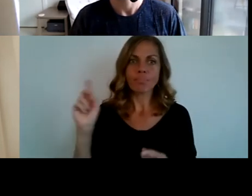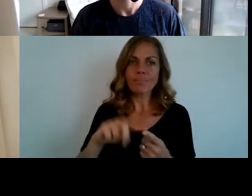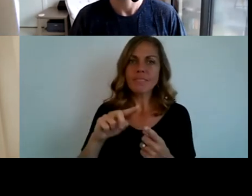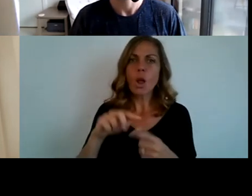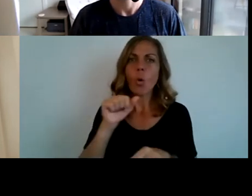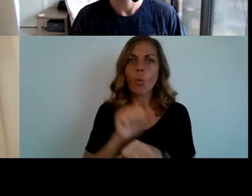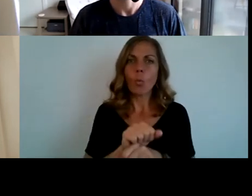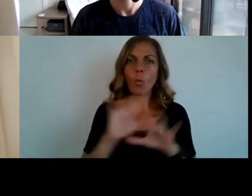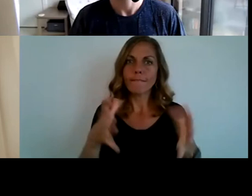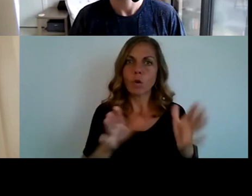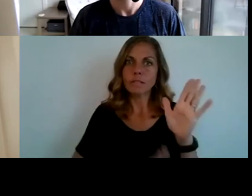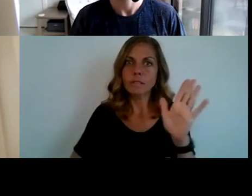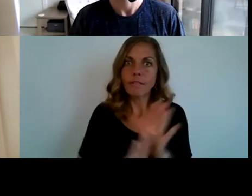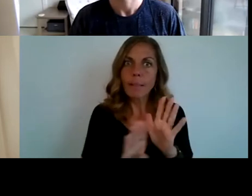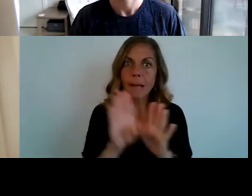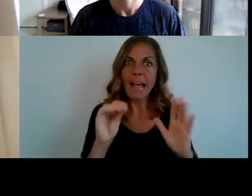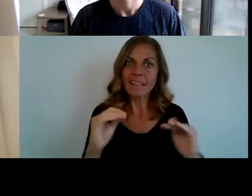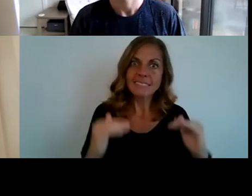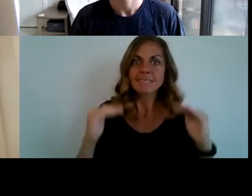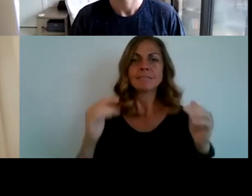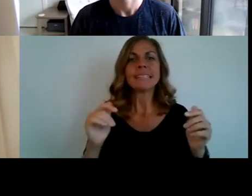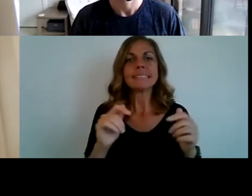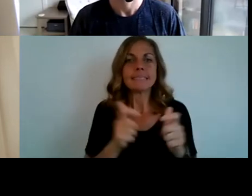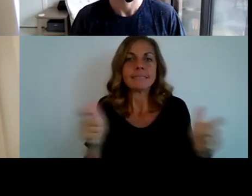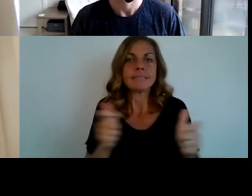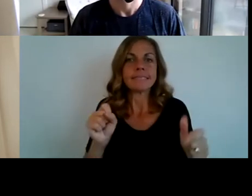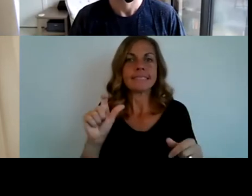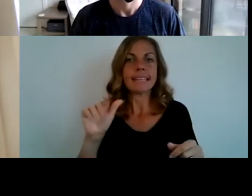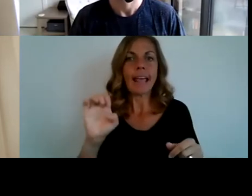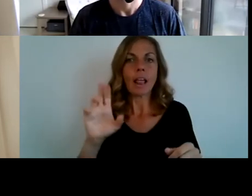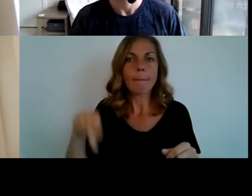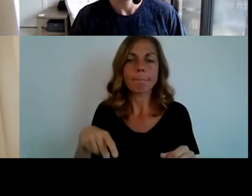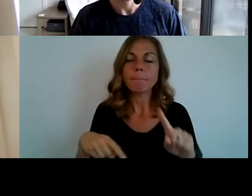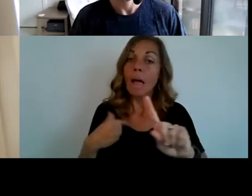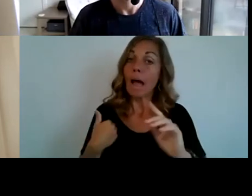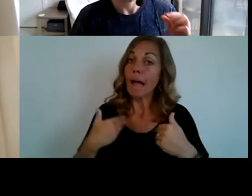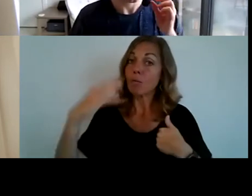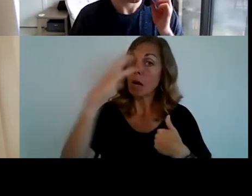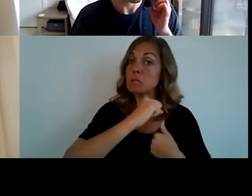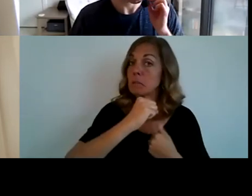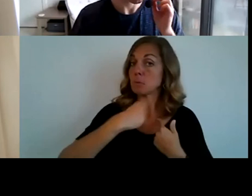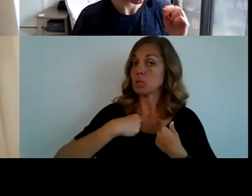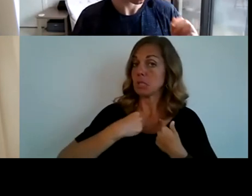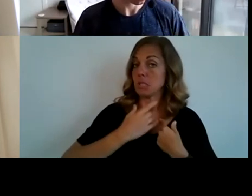up. Like, I have an assumption and thought. But I would love to hear you all, what do